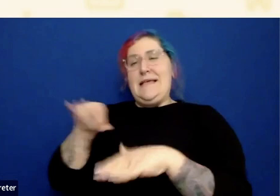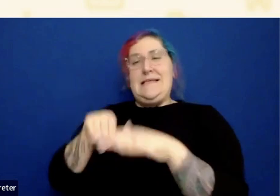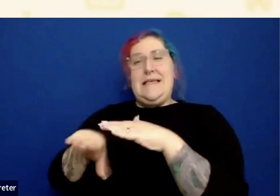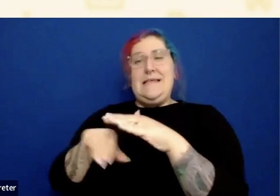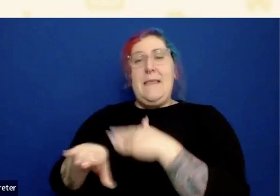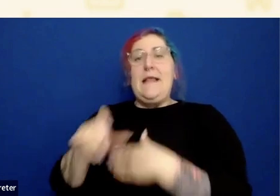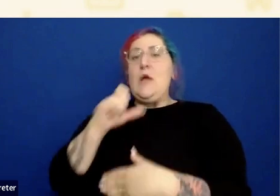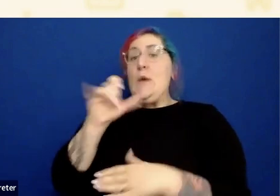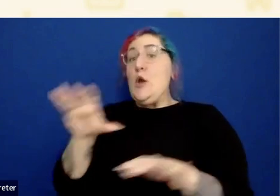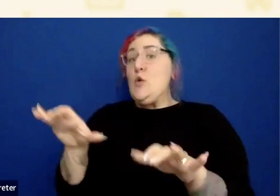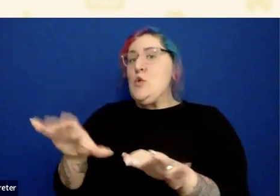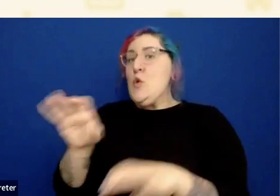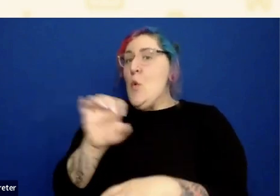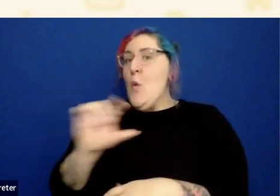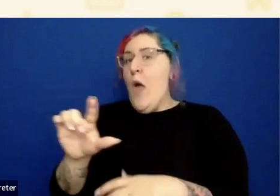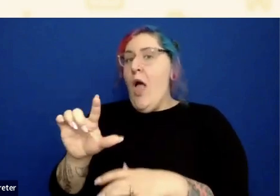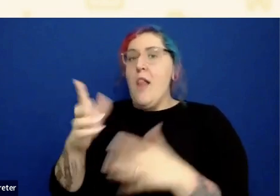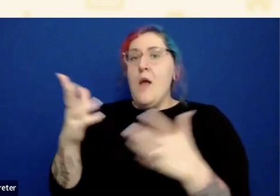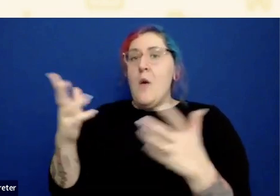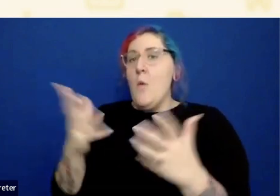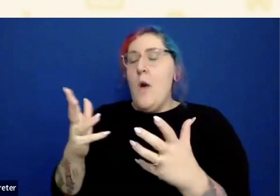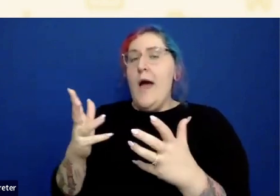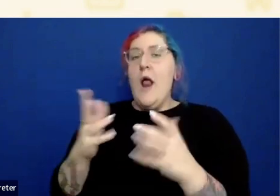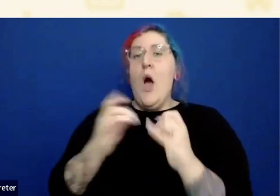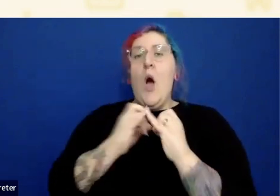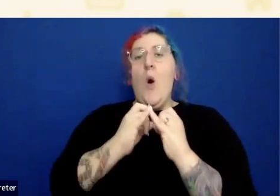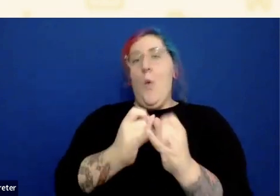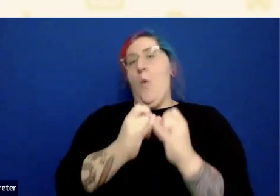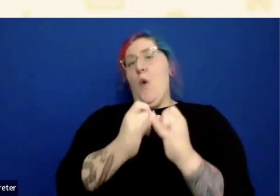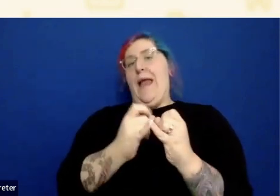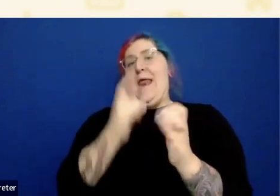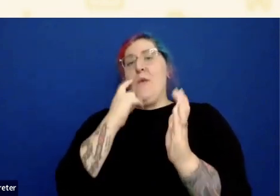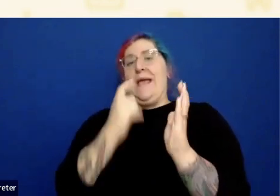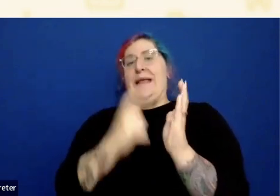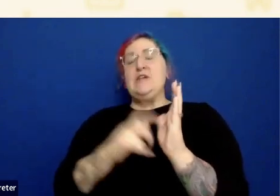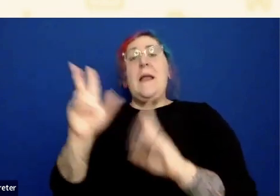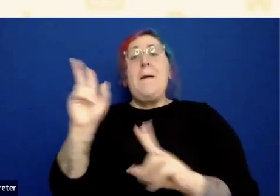People put sweat and tears, like you folks putting together